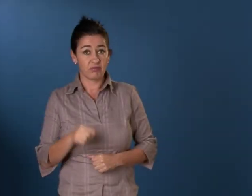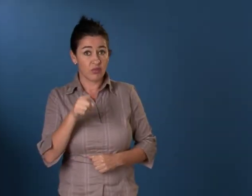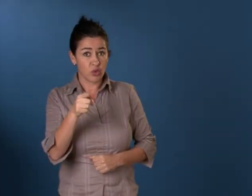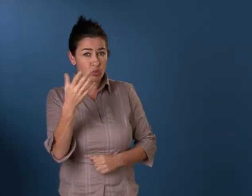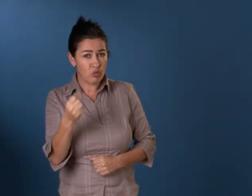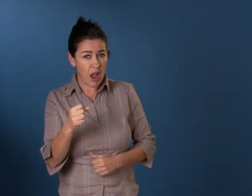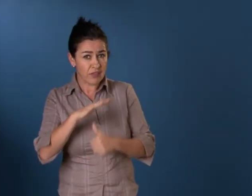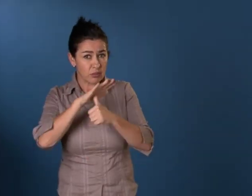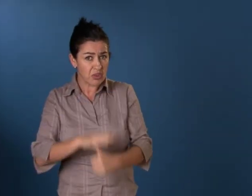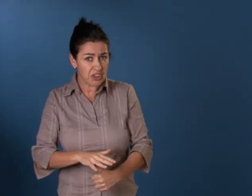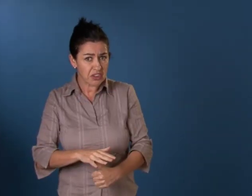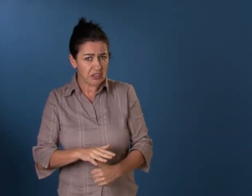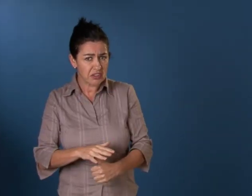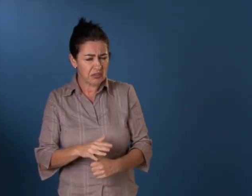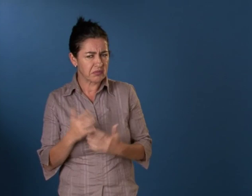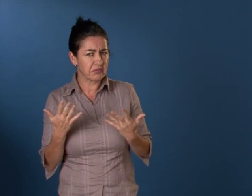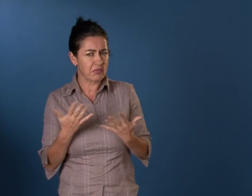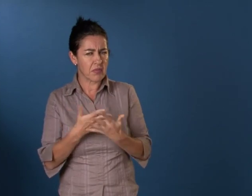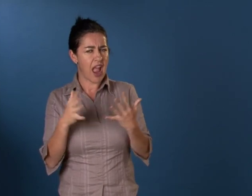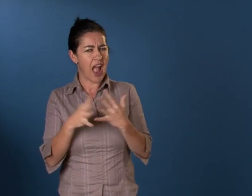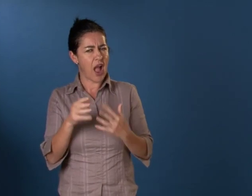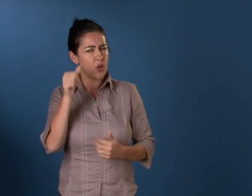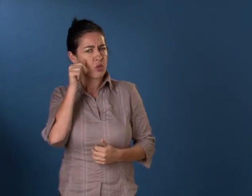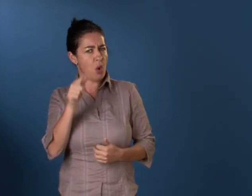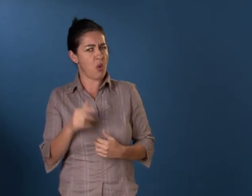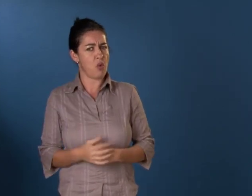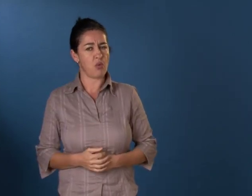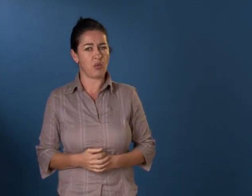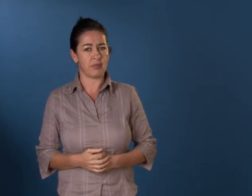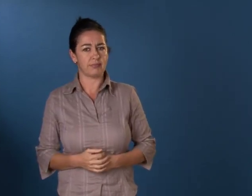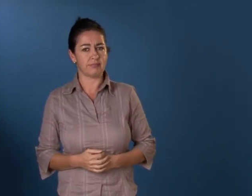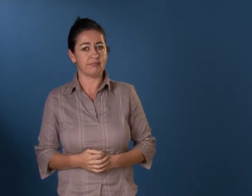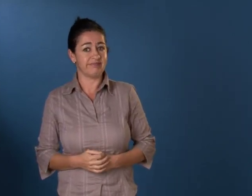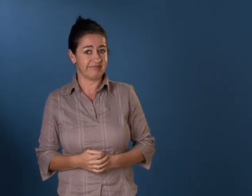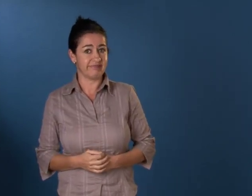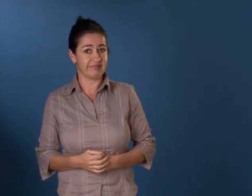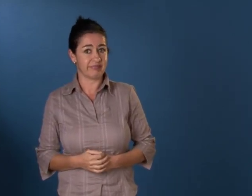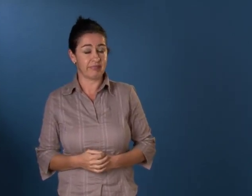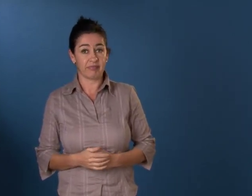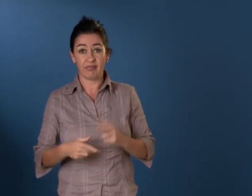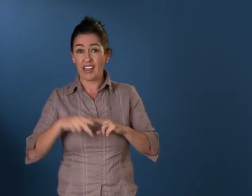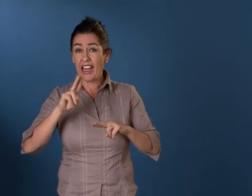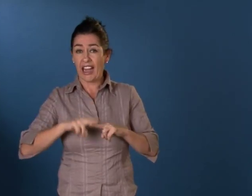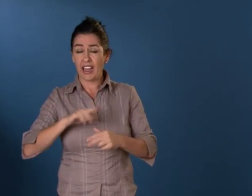Do you have depression? How would you know?